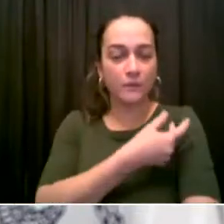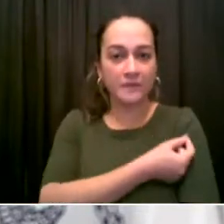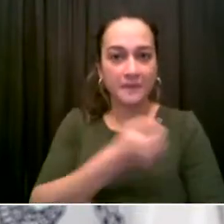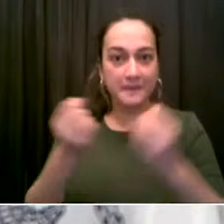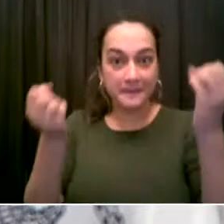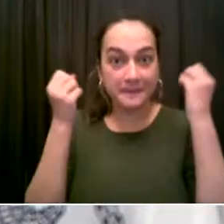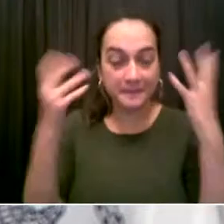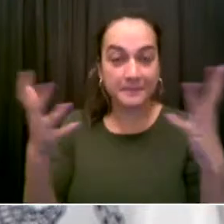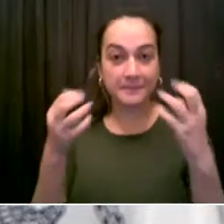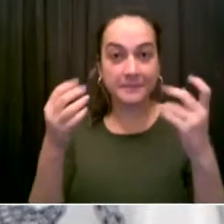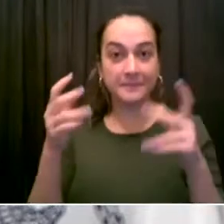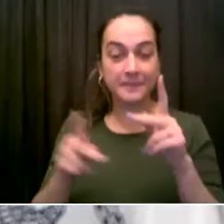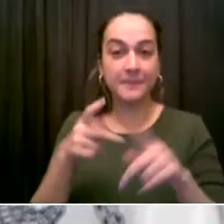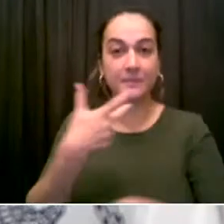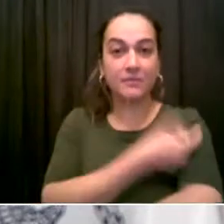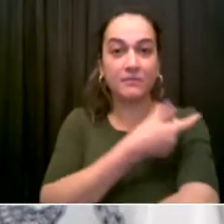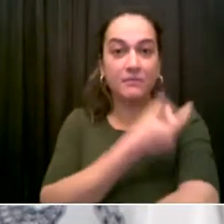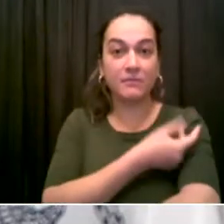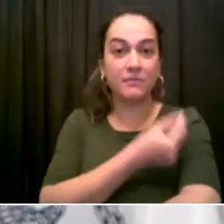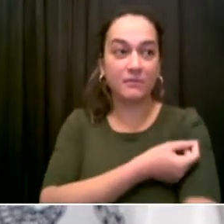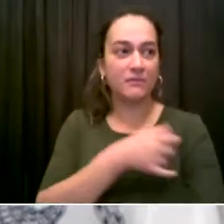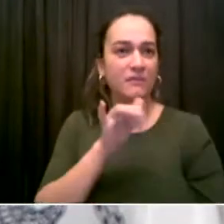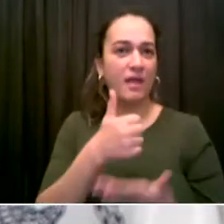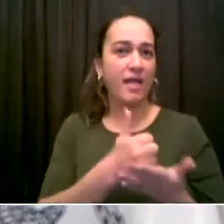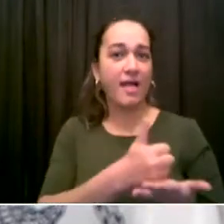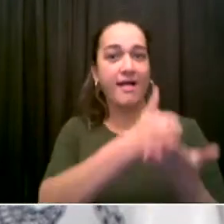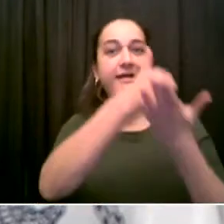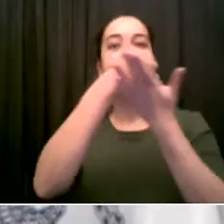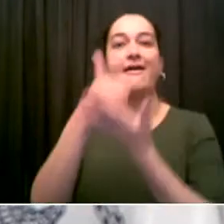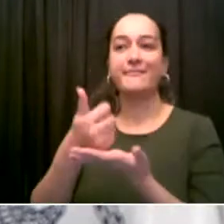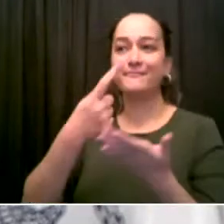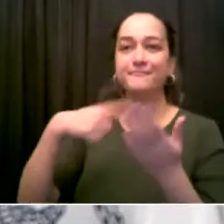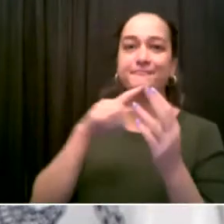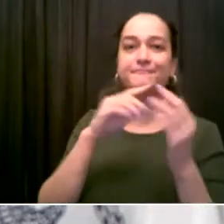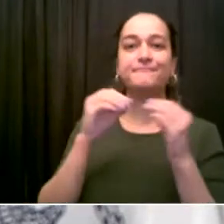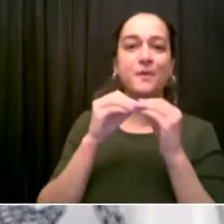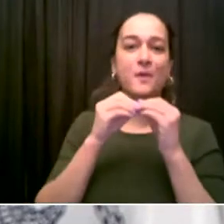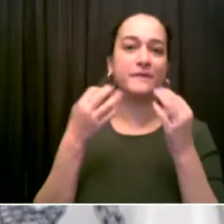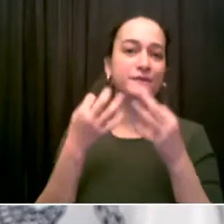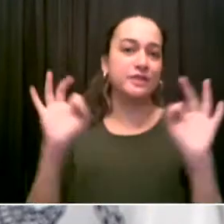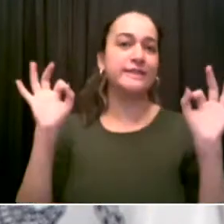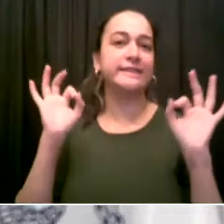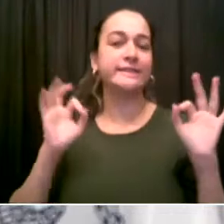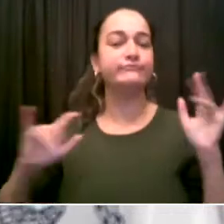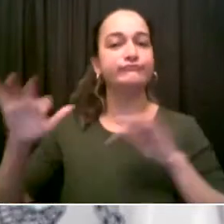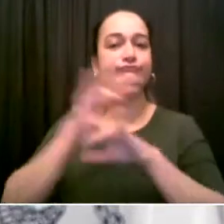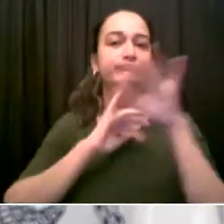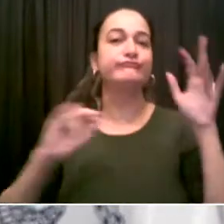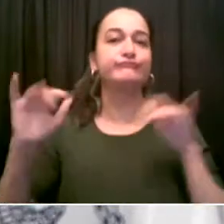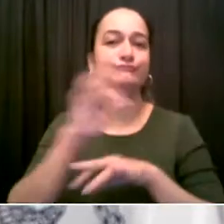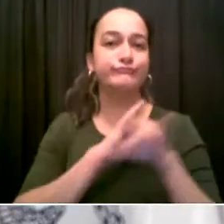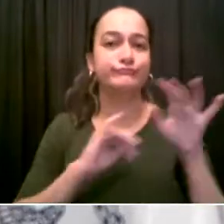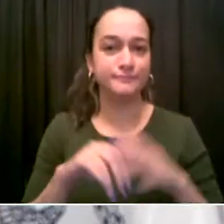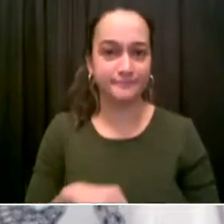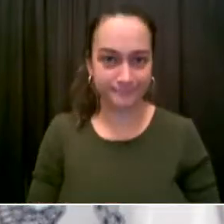MORE AND MORE PEOPLE VACCINATED . SO, I THINK I'VE RARELY SEEN ANYTHING IN ILFE WHERE THE CAUSE AND EFFECT